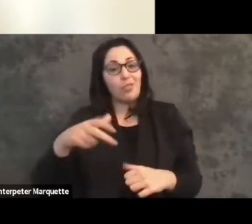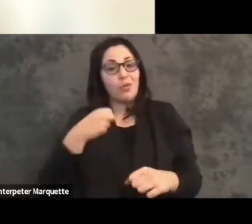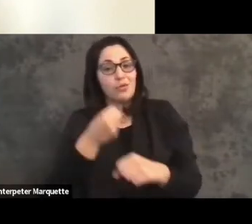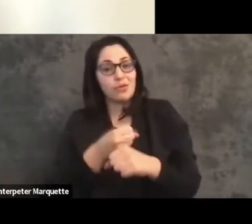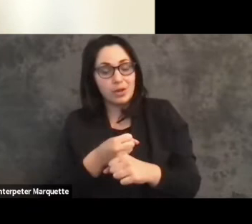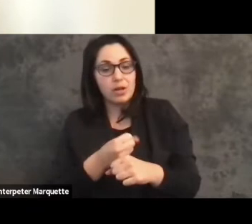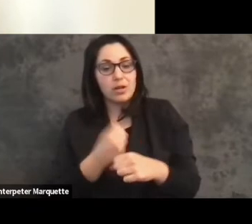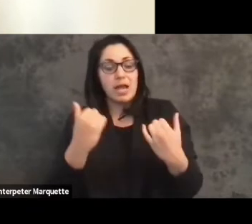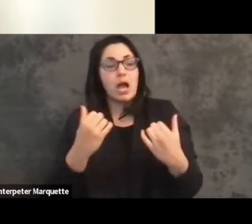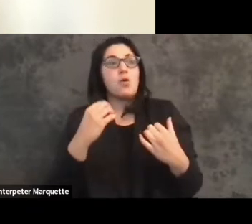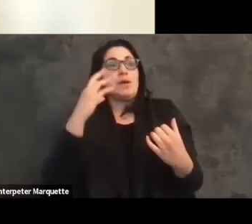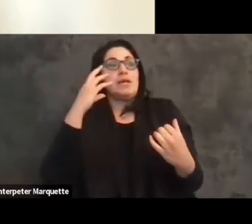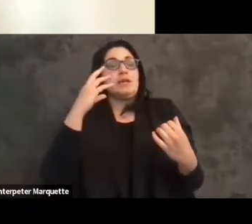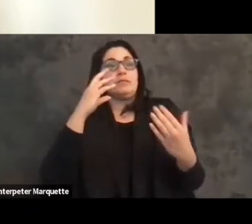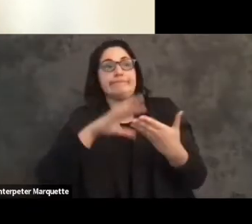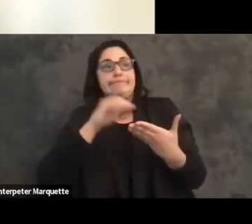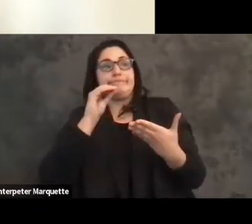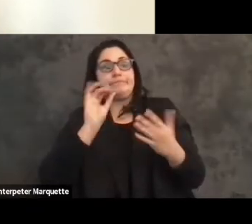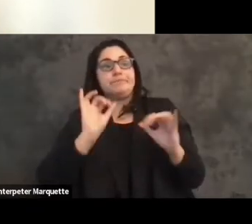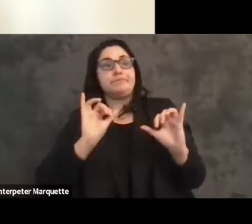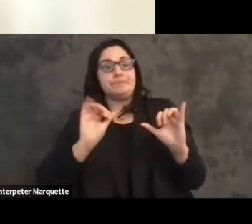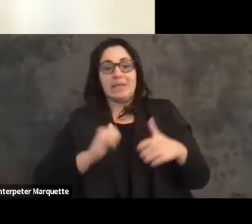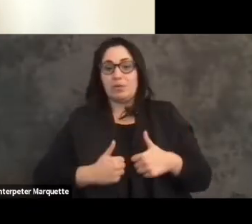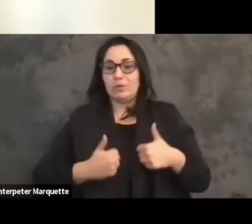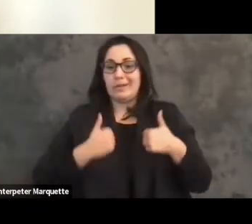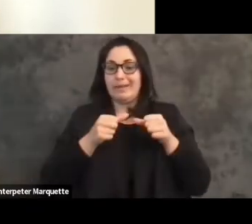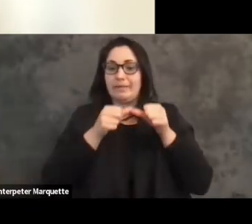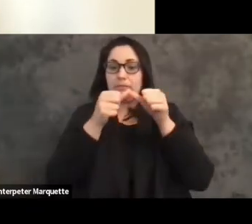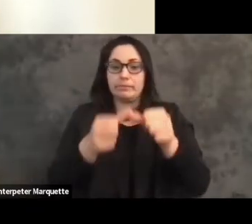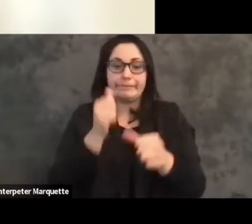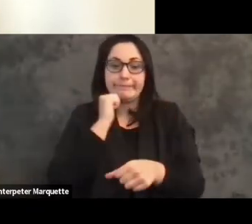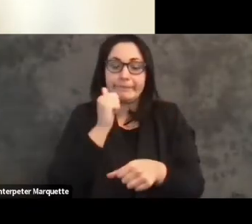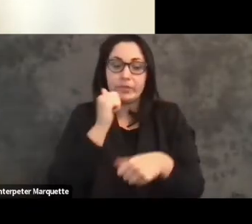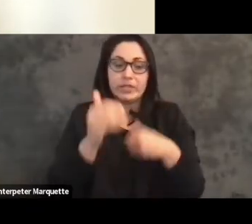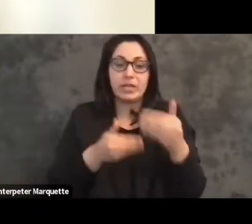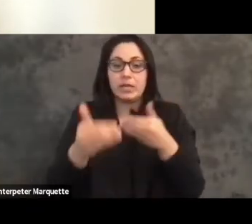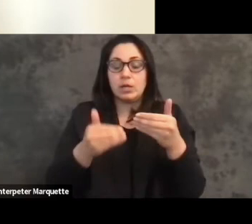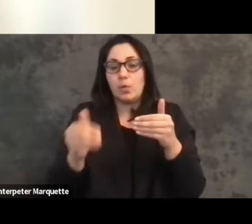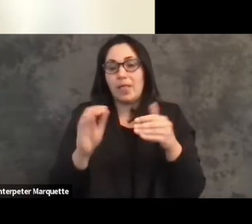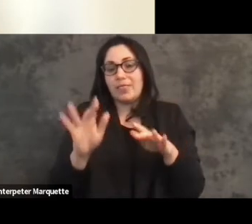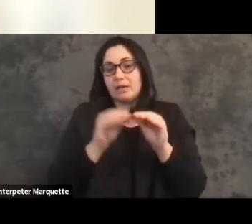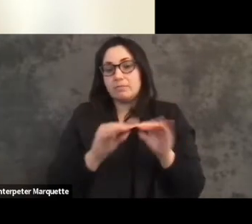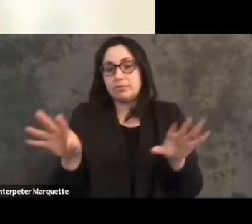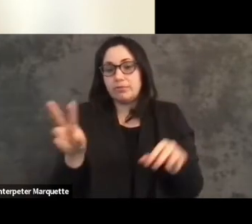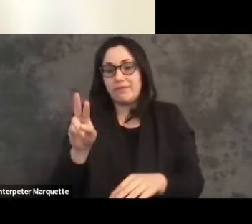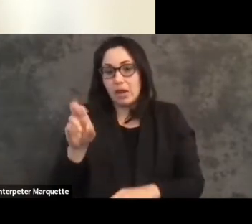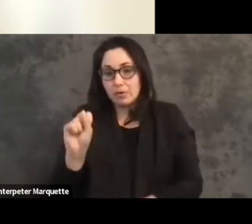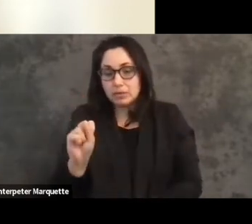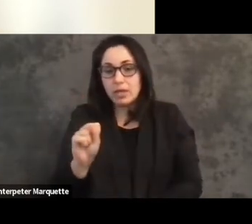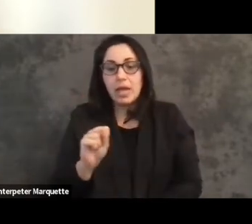move into the third year of the COVID 19 pandemic, we are learning to live with the persistent